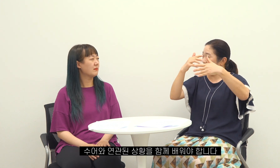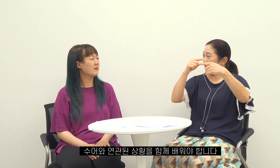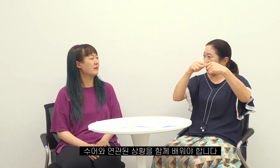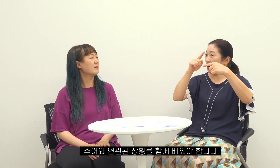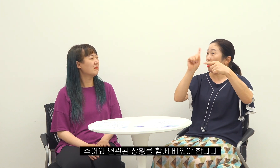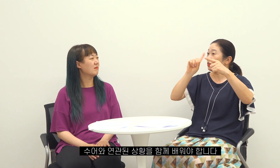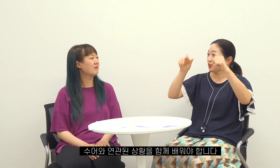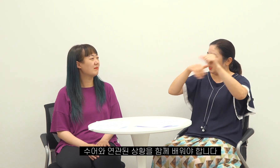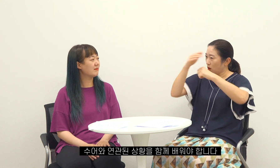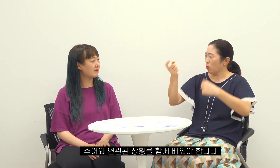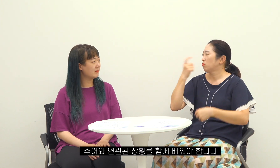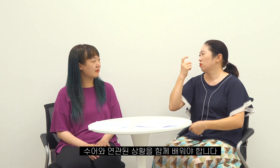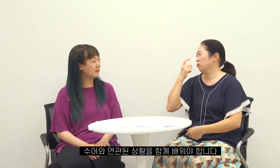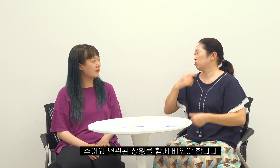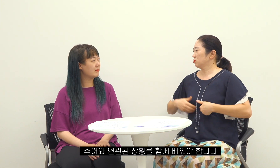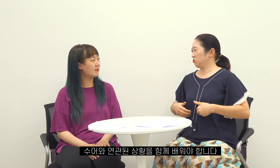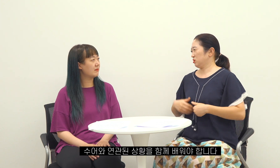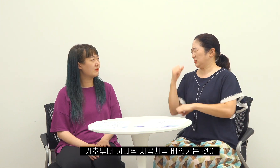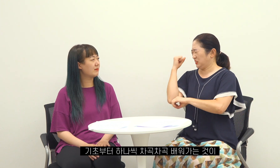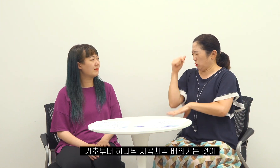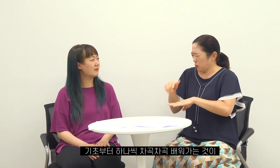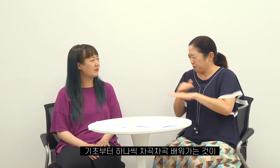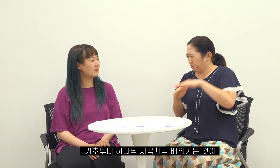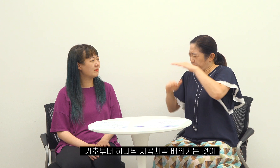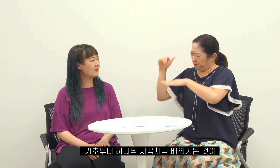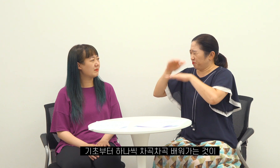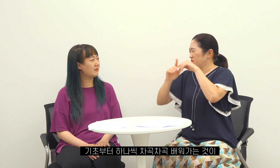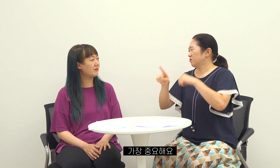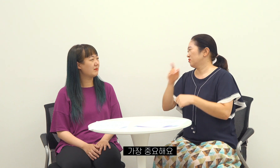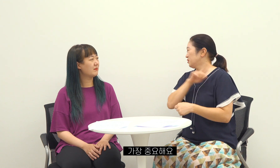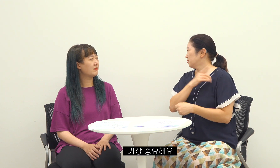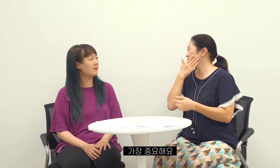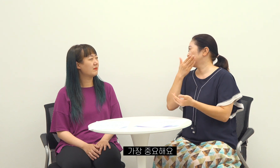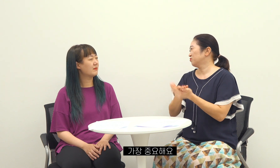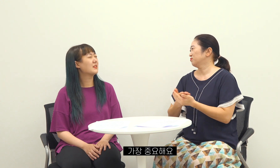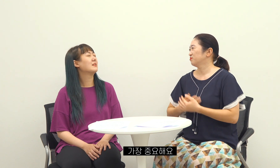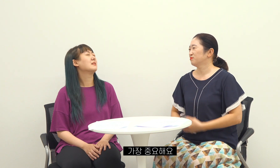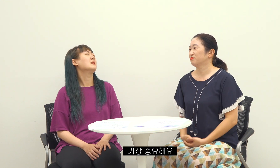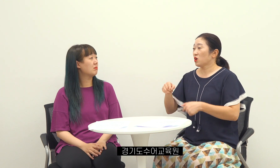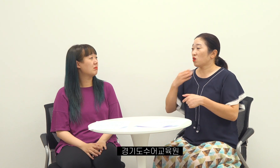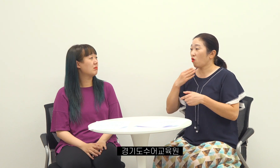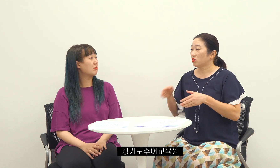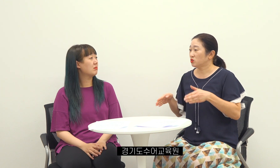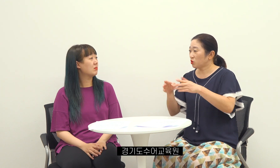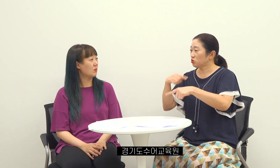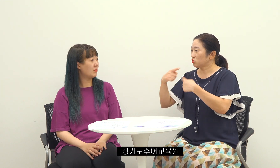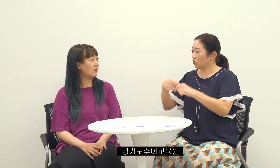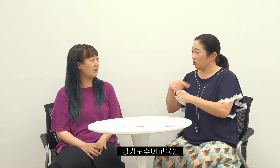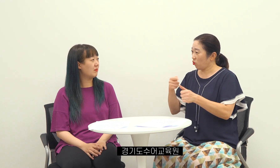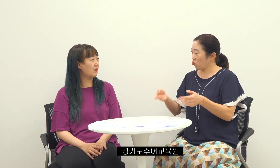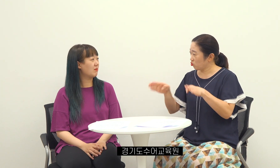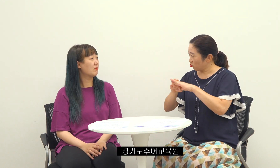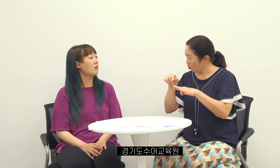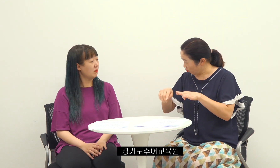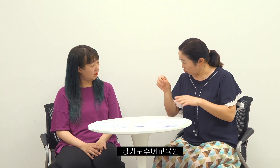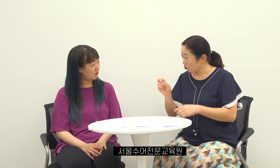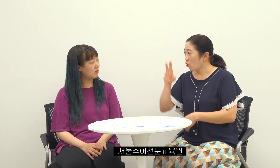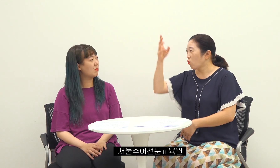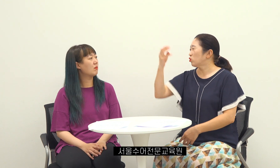not Korean words. The most important thing is to learn from the basics one by one. There are several places such as Gyeonggi Sign Language Education Center,